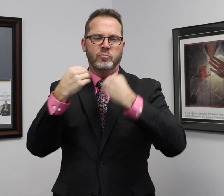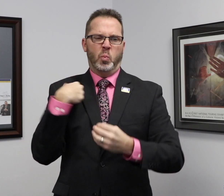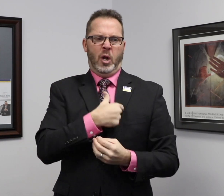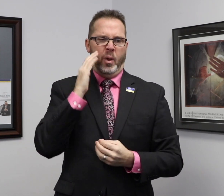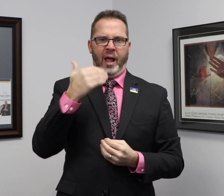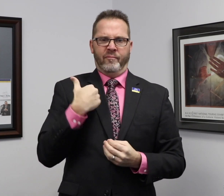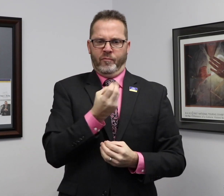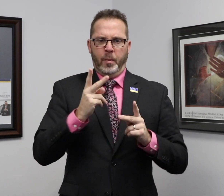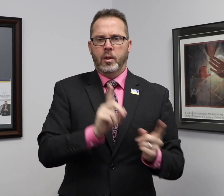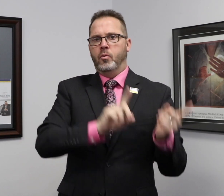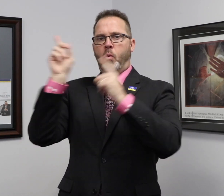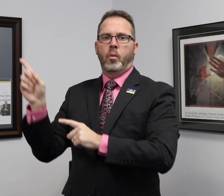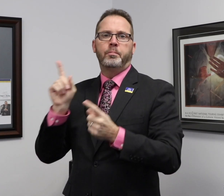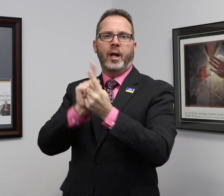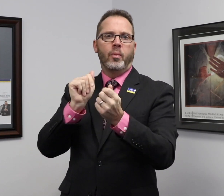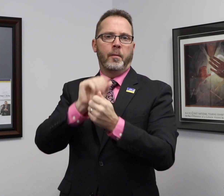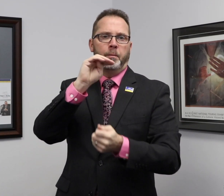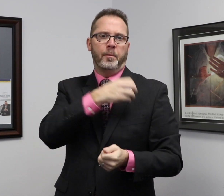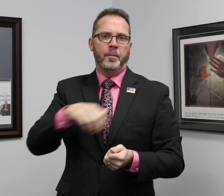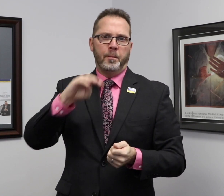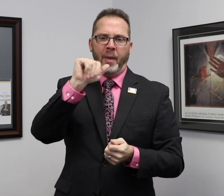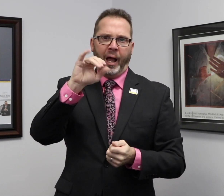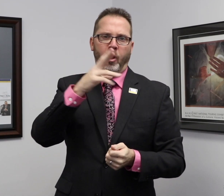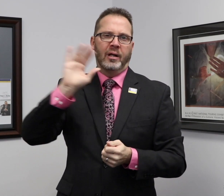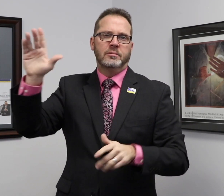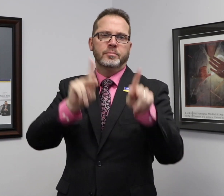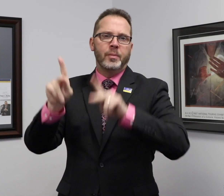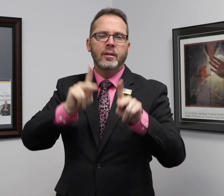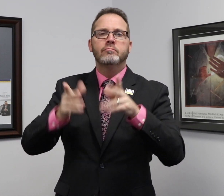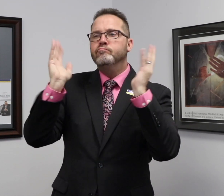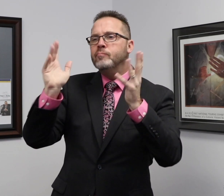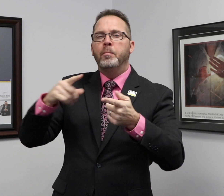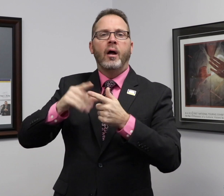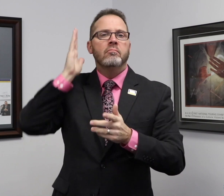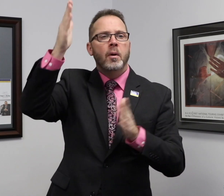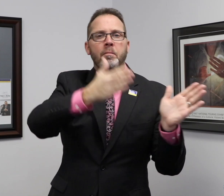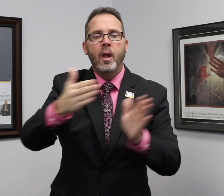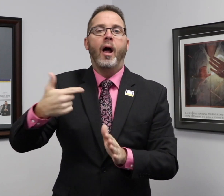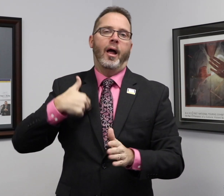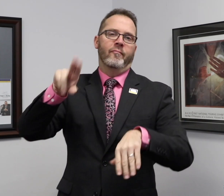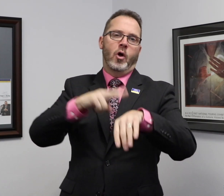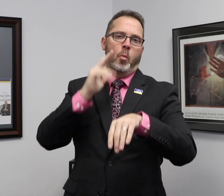the Mayor's Luncheon. There are several of us who will be attending in center city and meeting with people from the Mayor's office to talk about what is